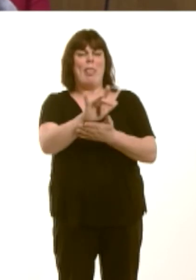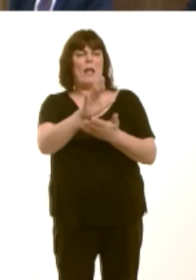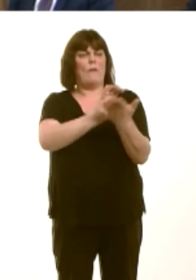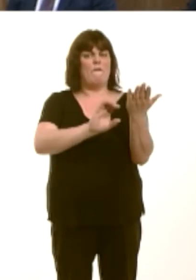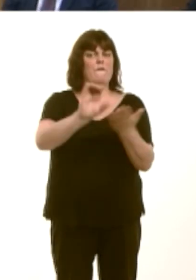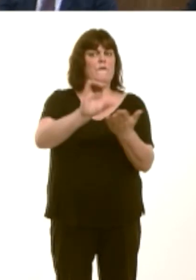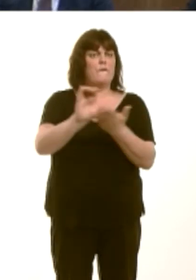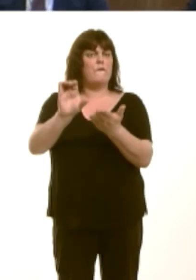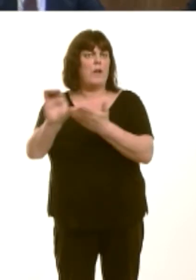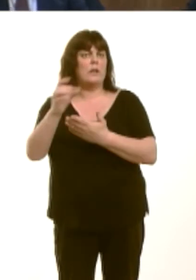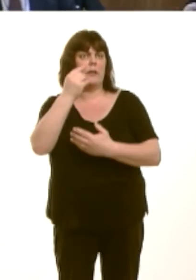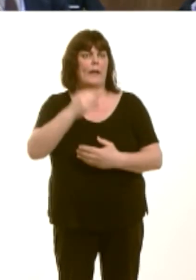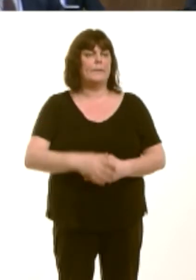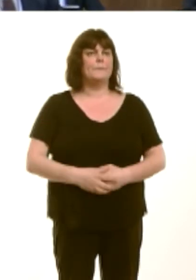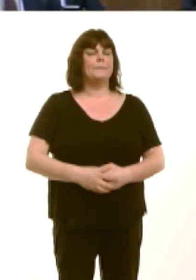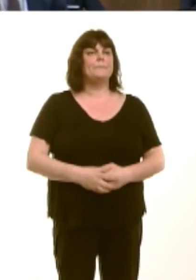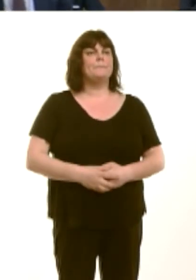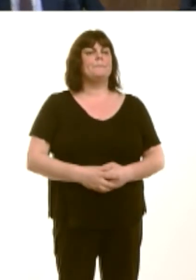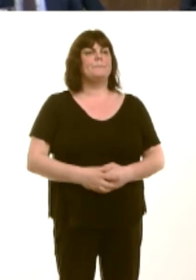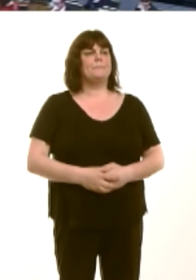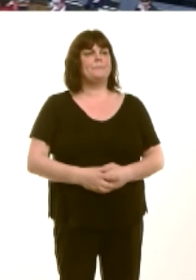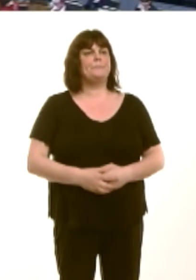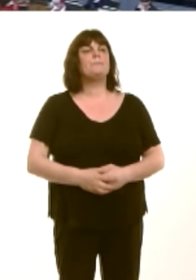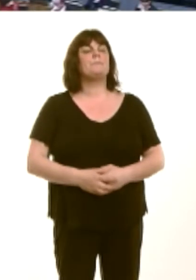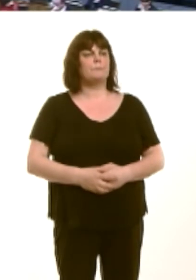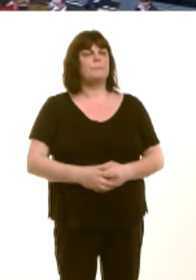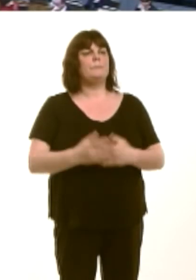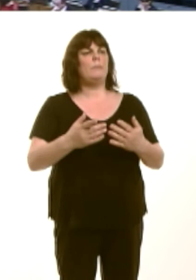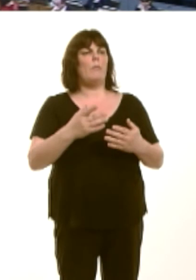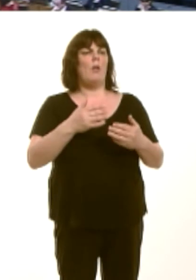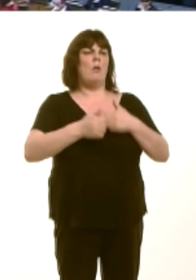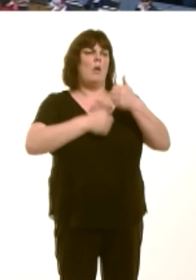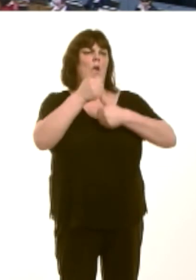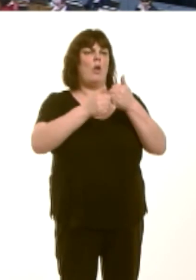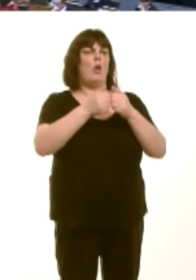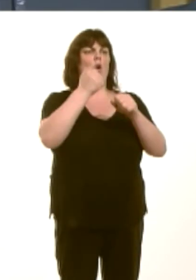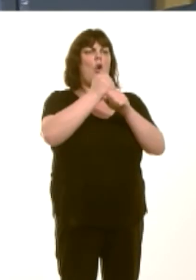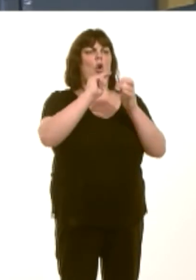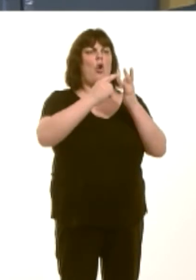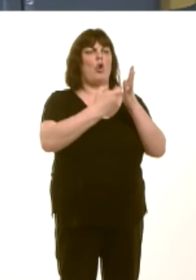Mark Isherwood: Of course, I commend the excellent Gofal befriending scheme in north Wales, launched